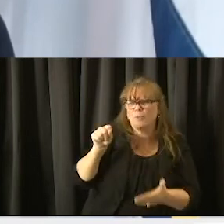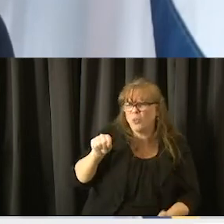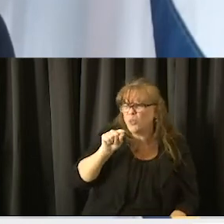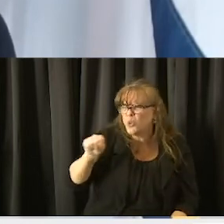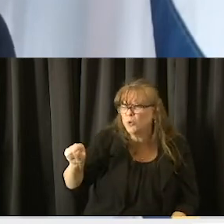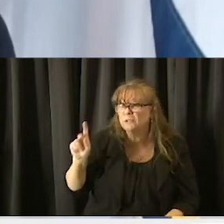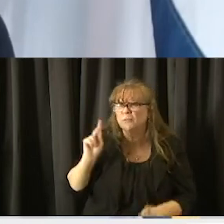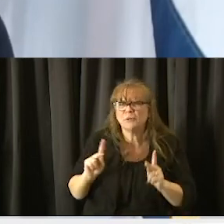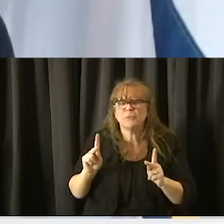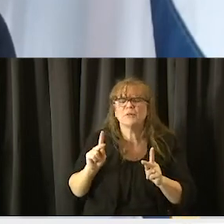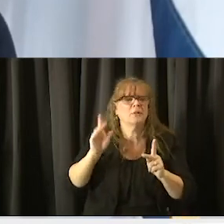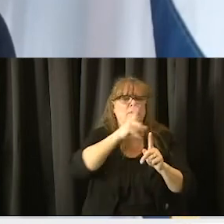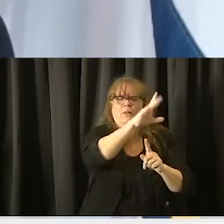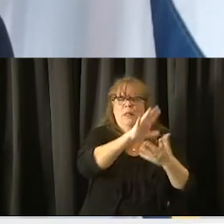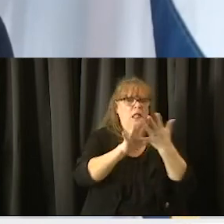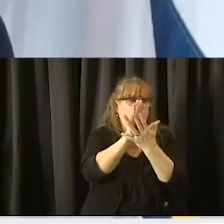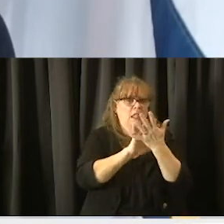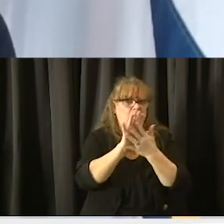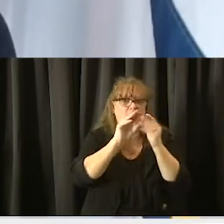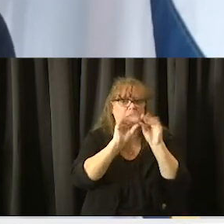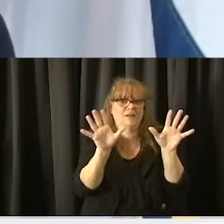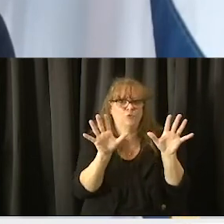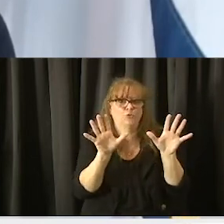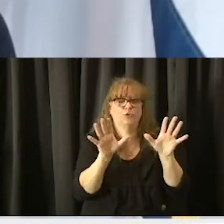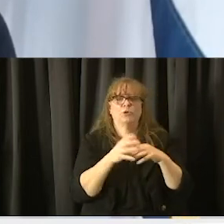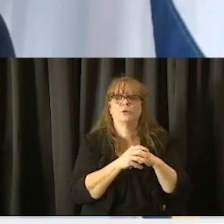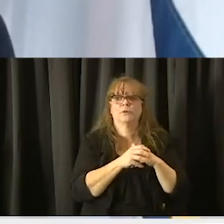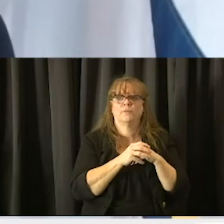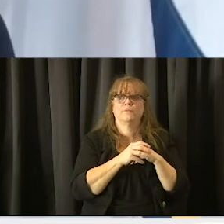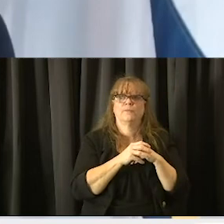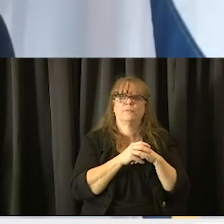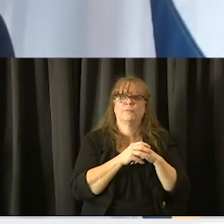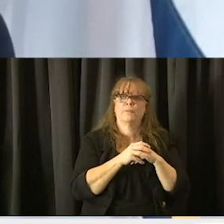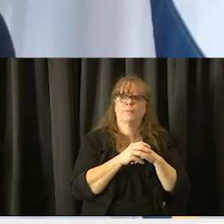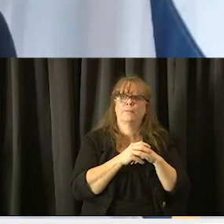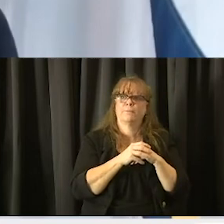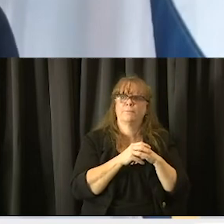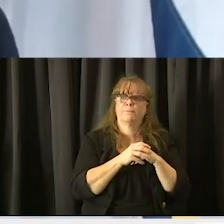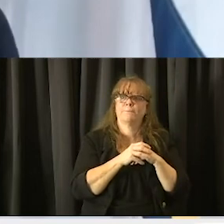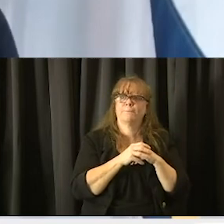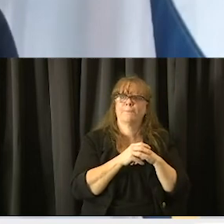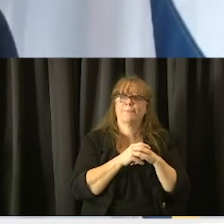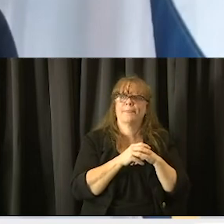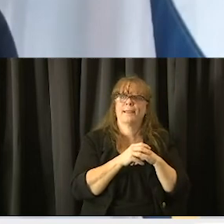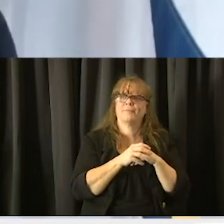pandemic is there anything that the state can do about that uh so